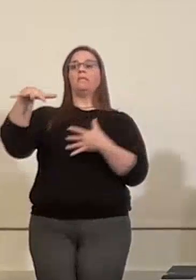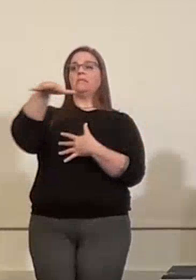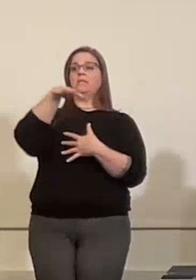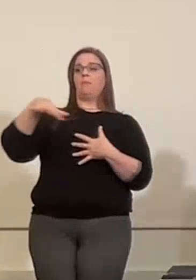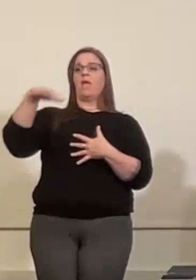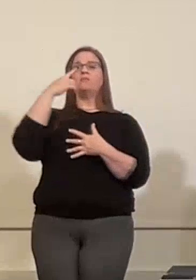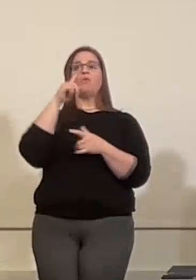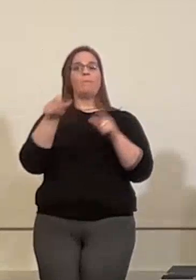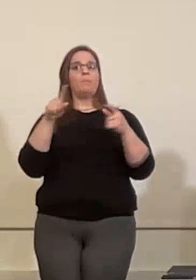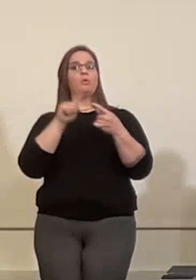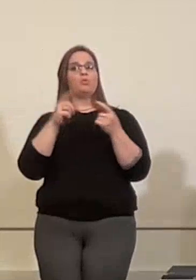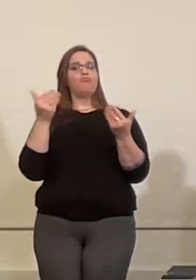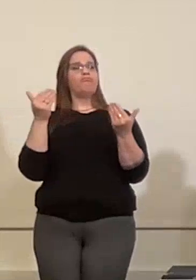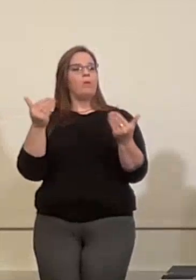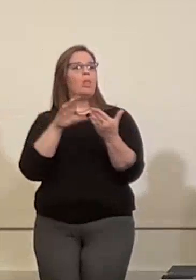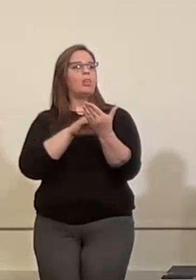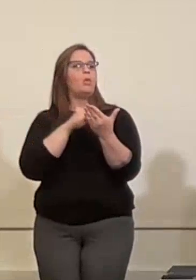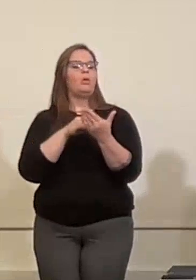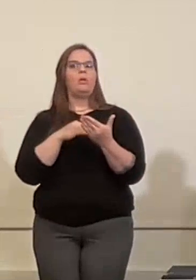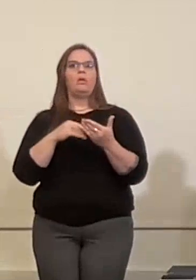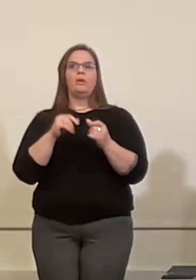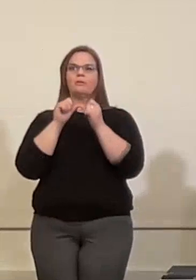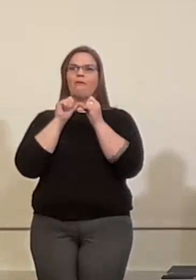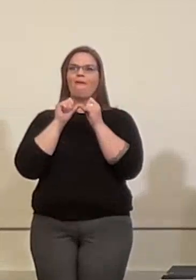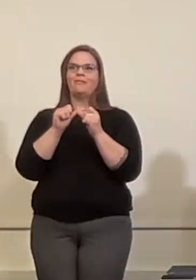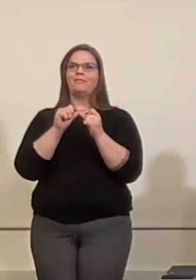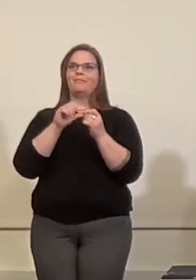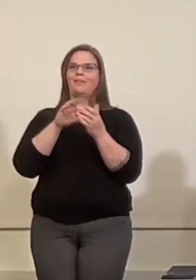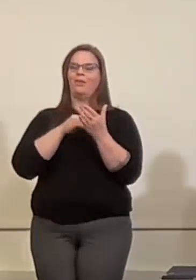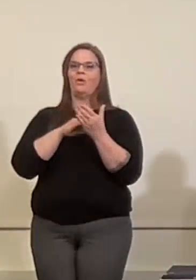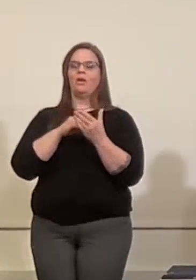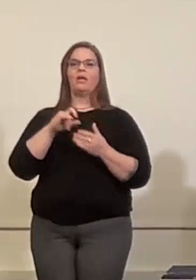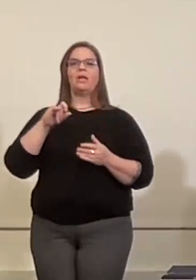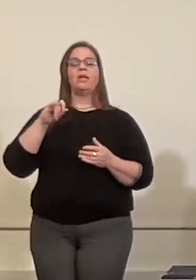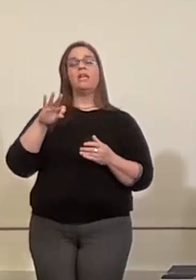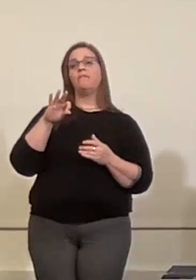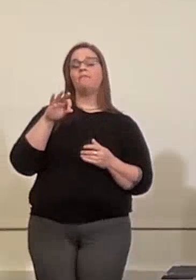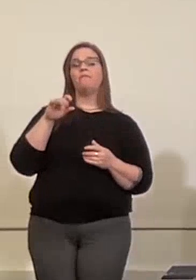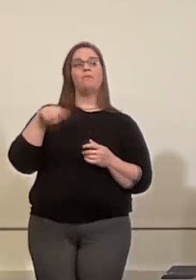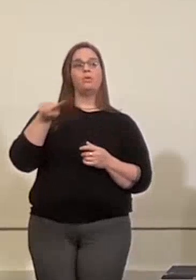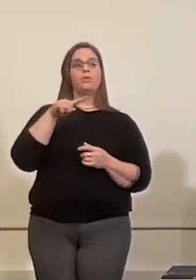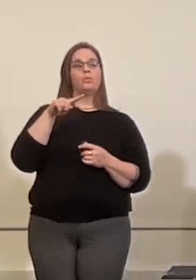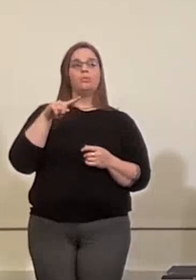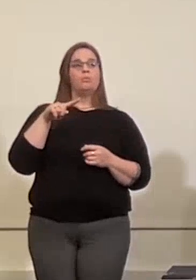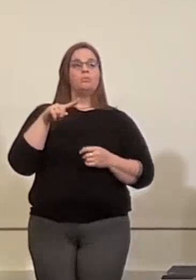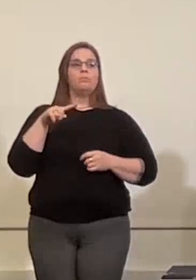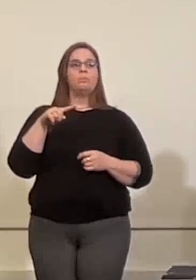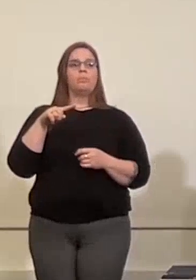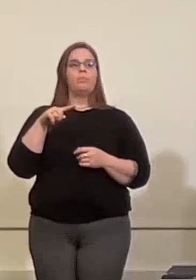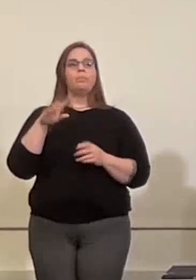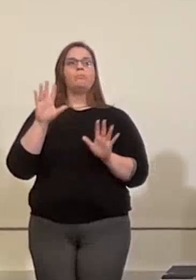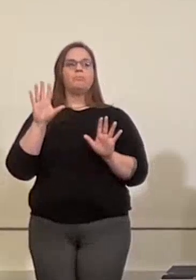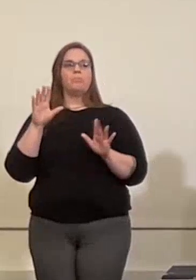No, it's it's a constant learning and if you're not faced with, you know, me personally, I am the mother of two children